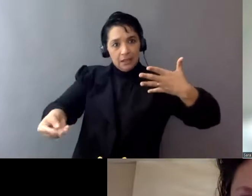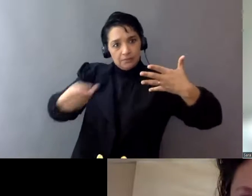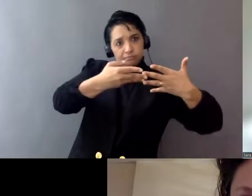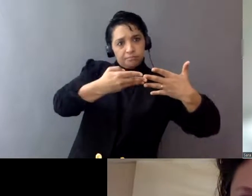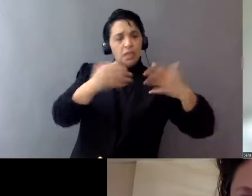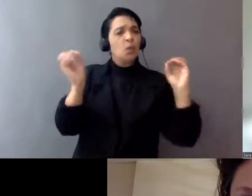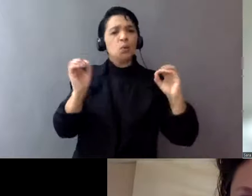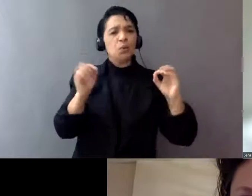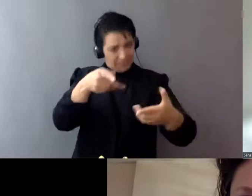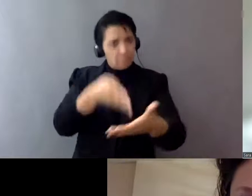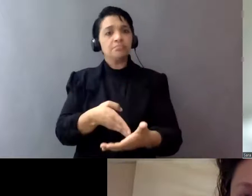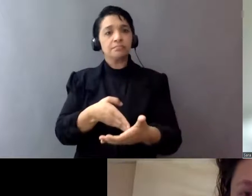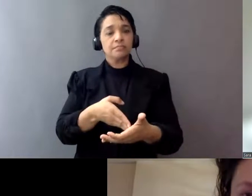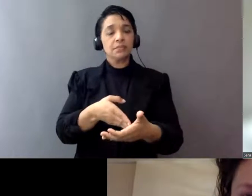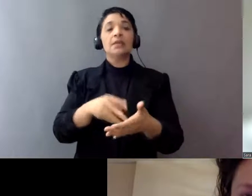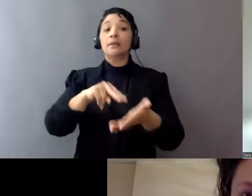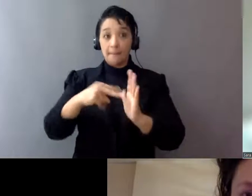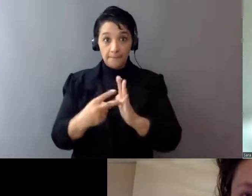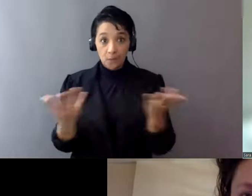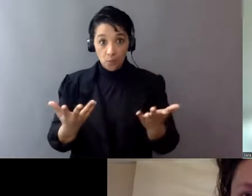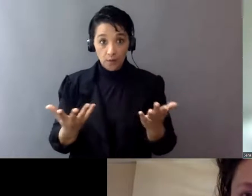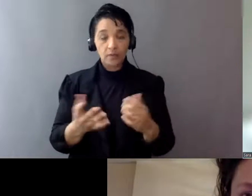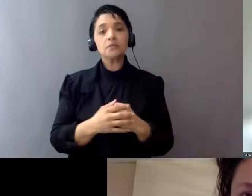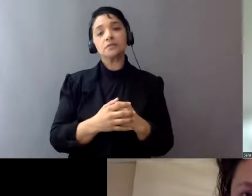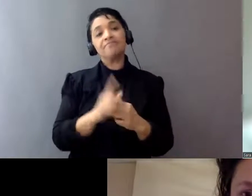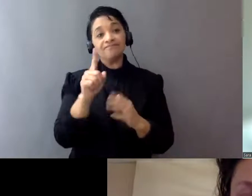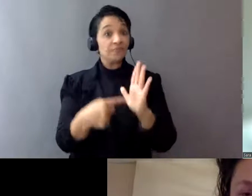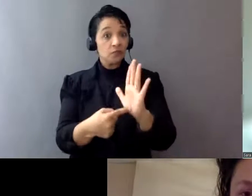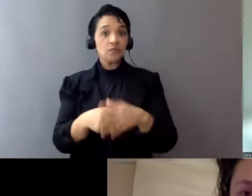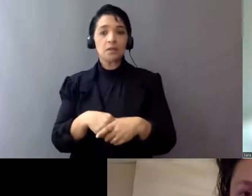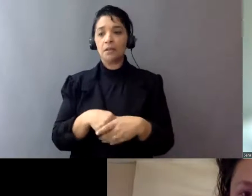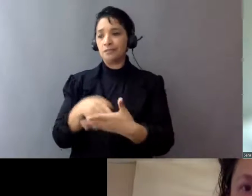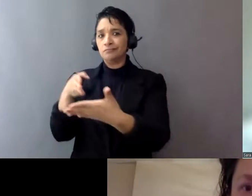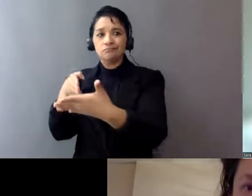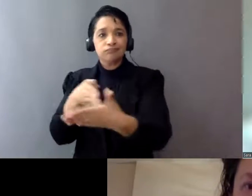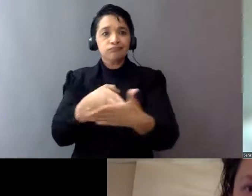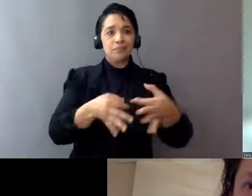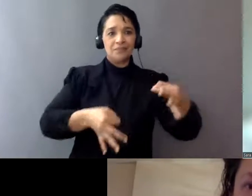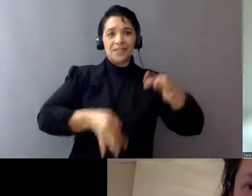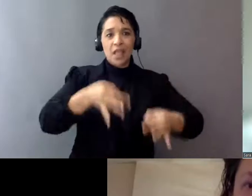But it has to do with for example, lack of access to ethics committee also.